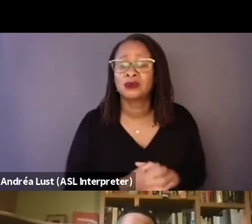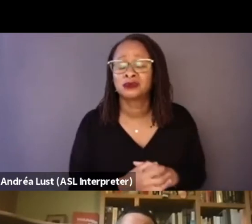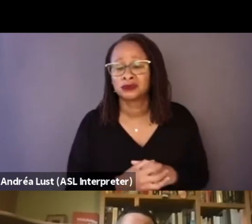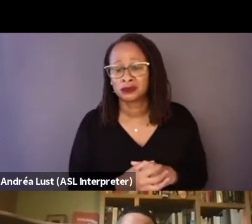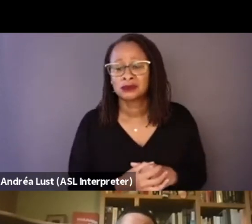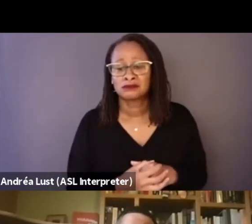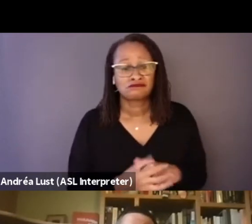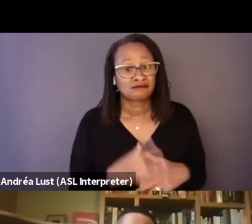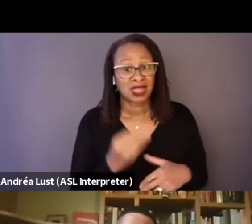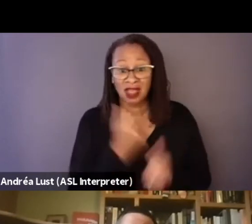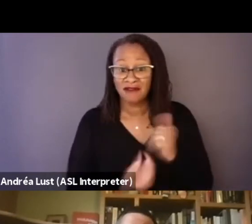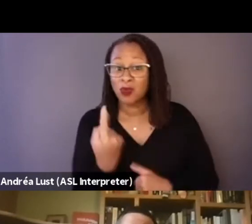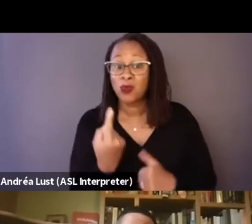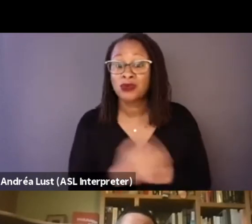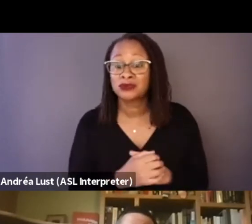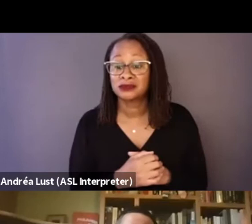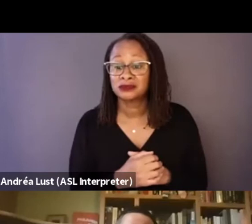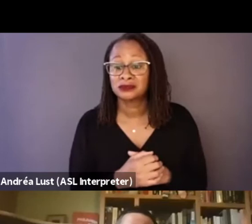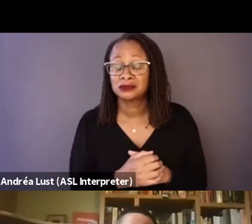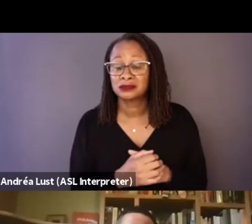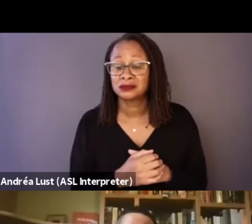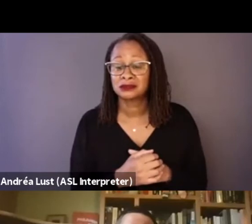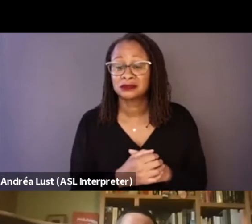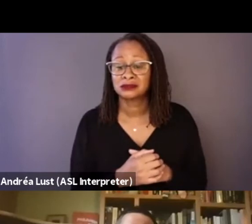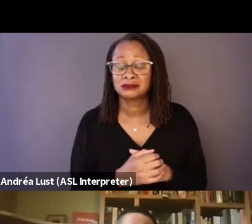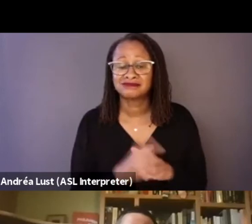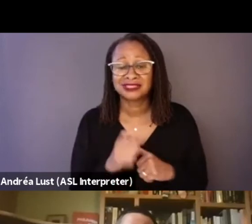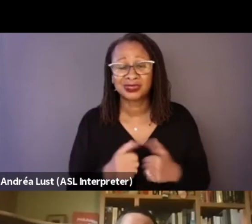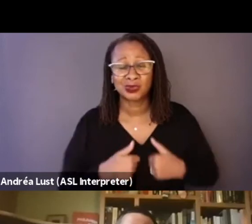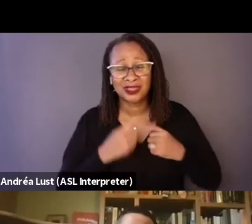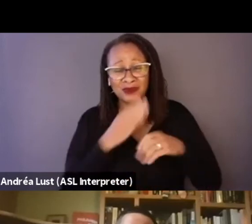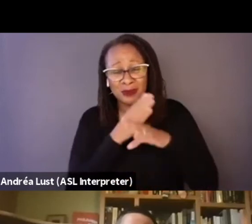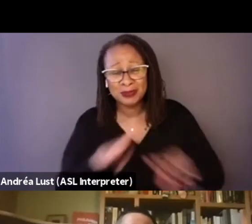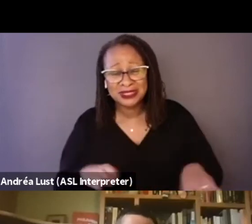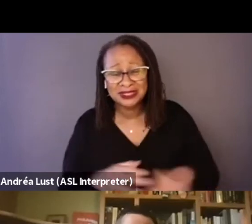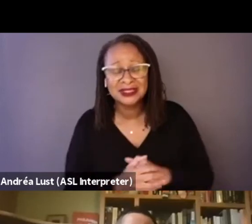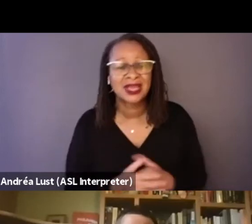and everyone needs to live with peace and live with his family,